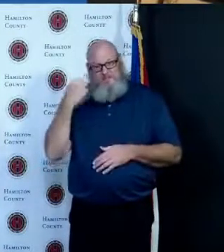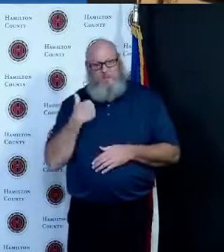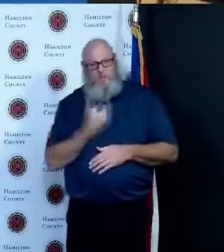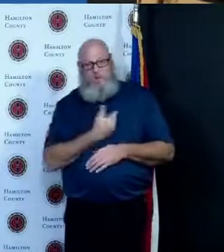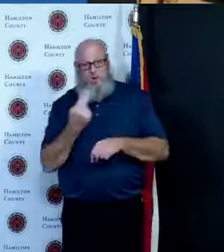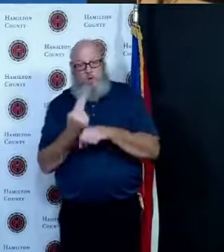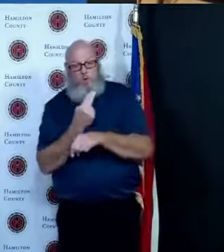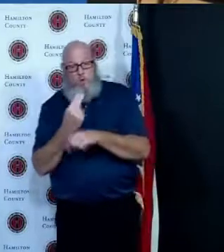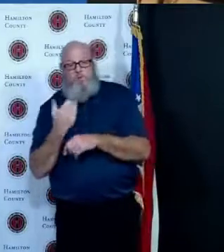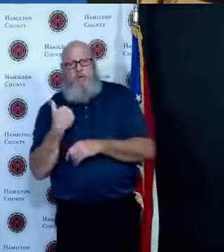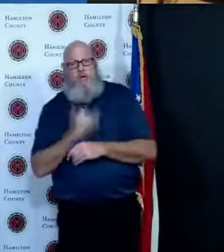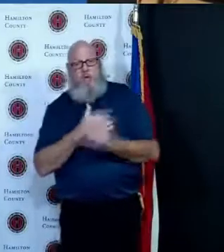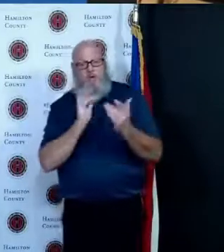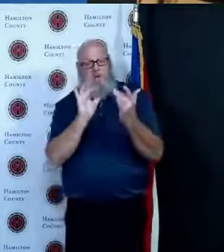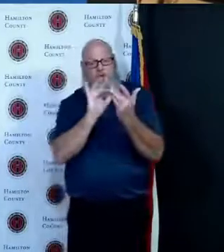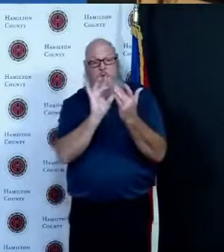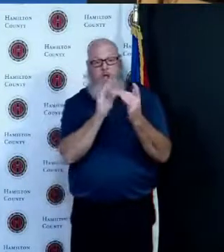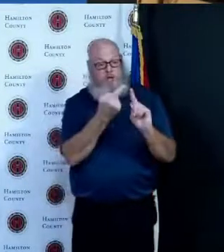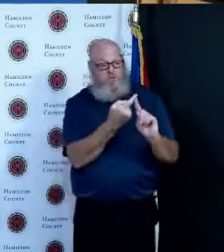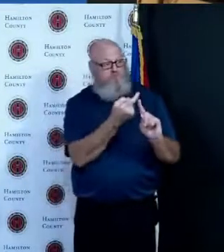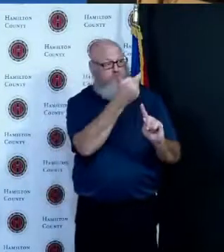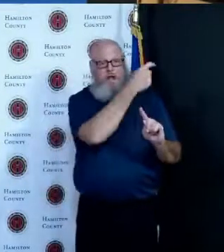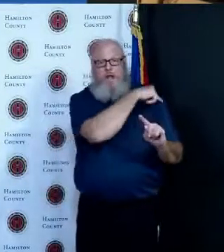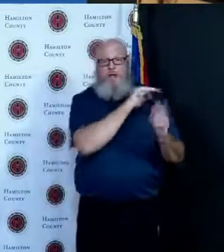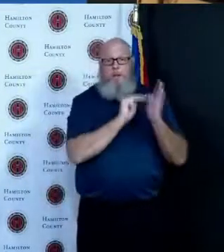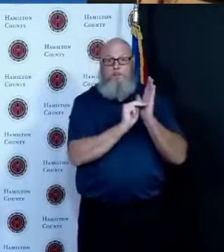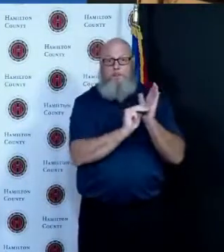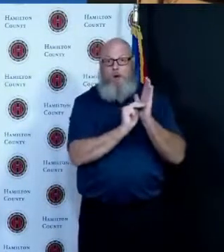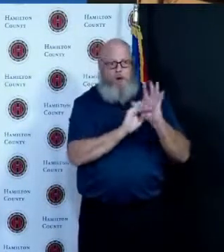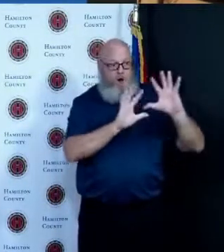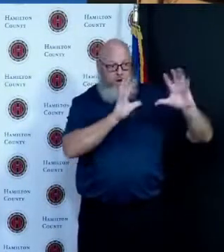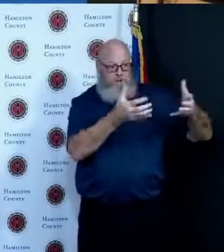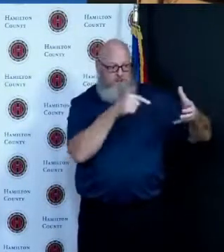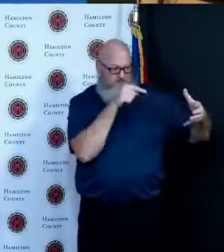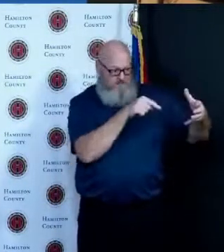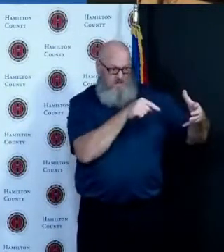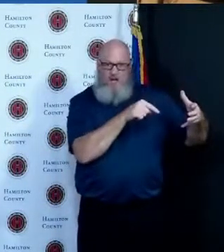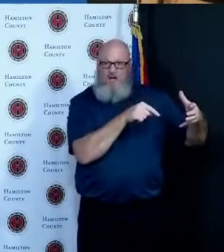under that team leader that same model we have right now we have a team leader that's a nurse